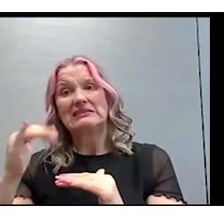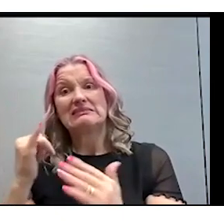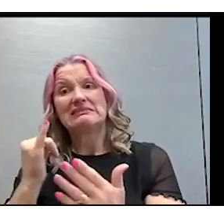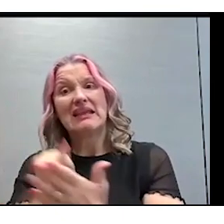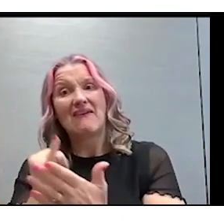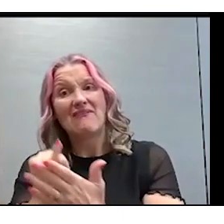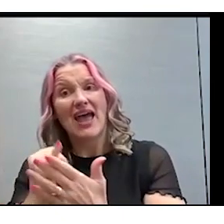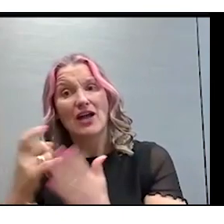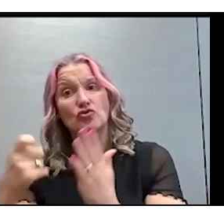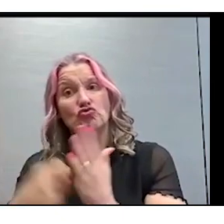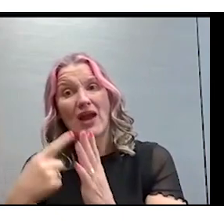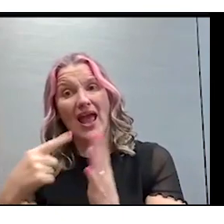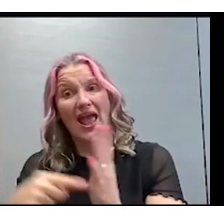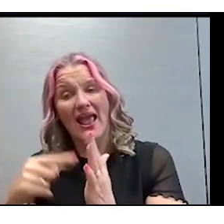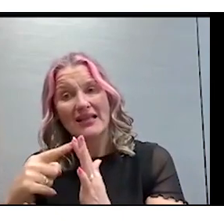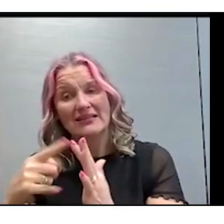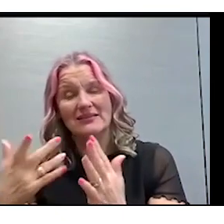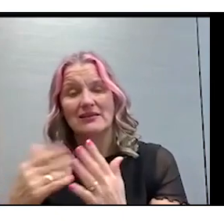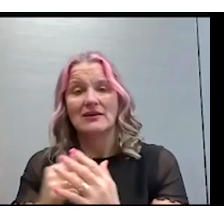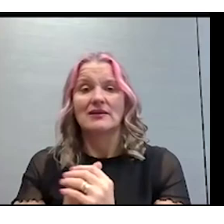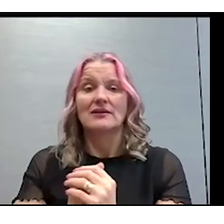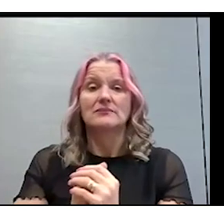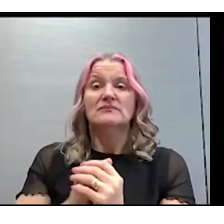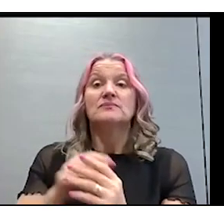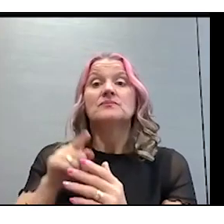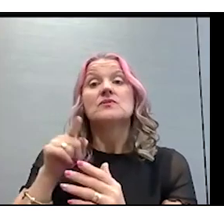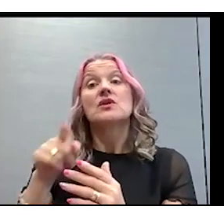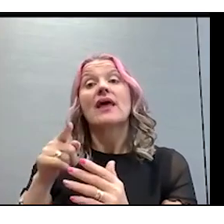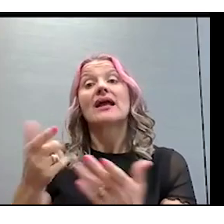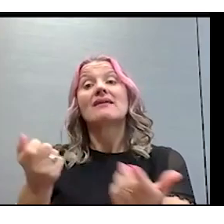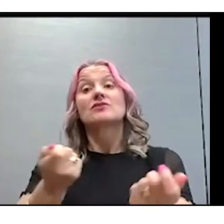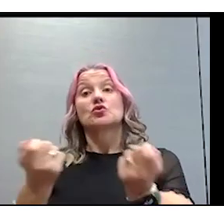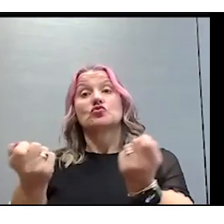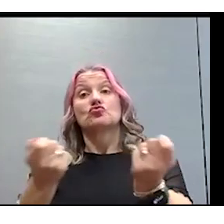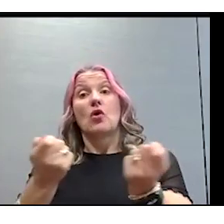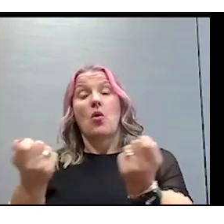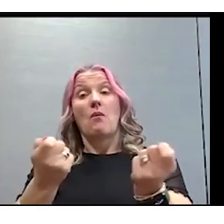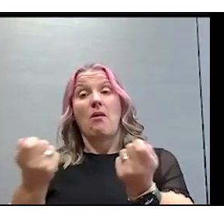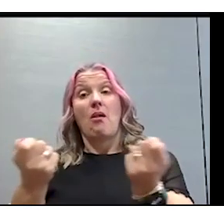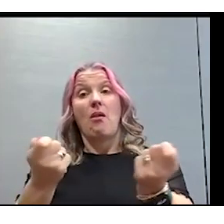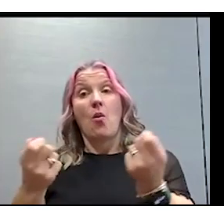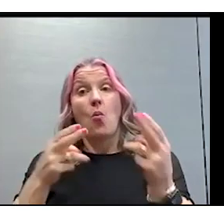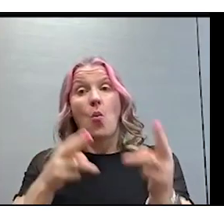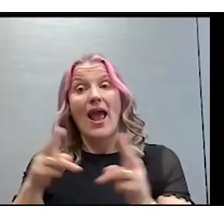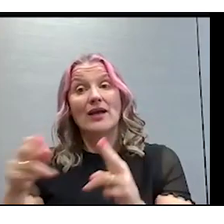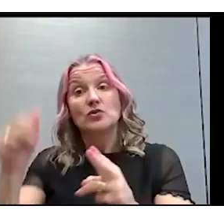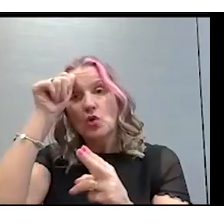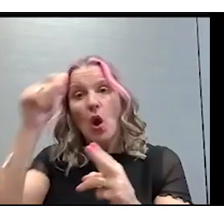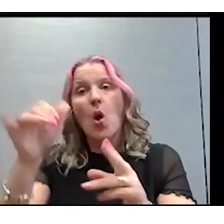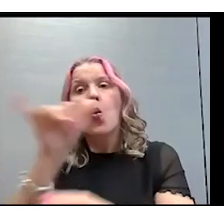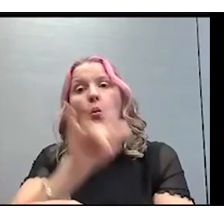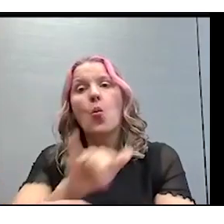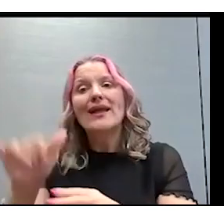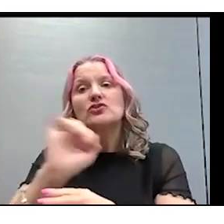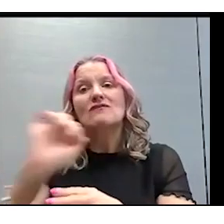So that gives you a very quantifiable way of knowing which of your components is best.